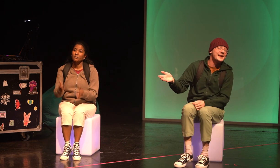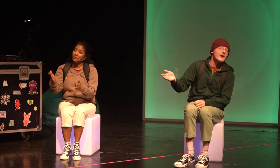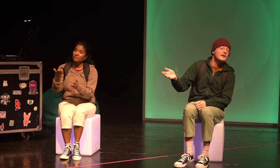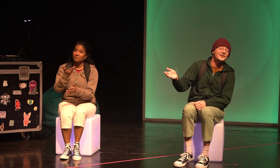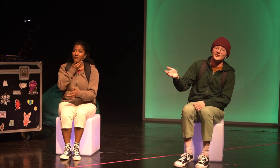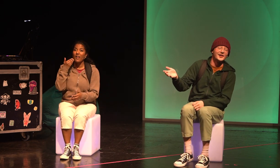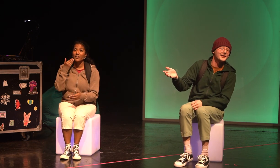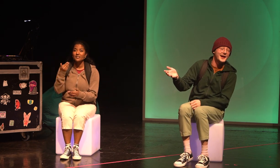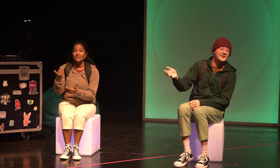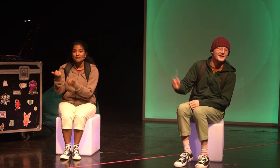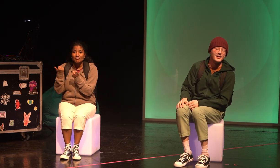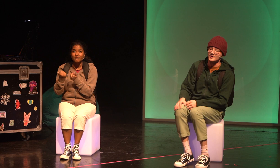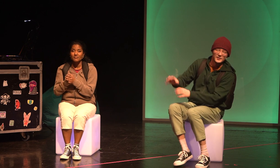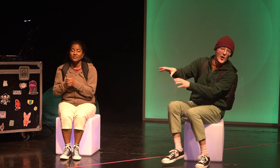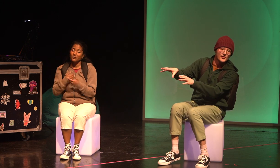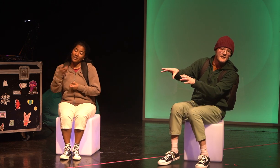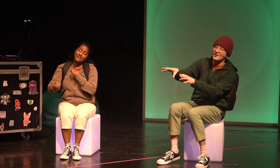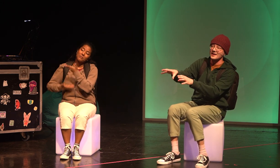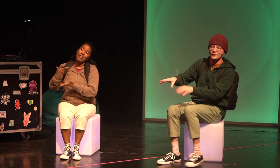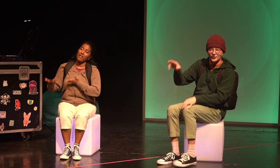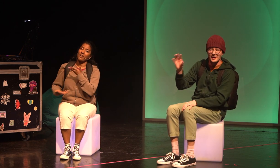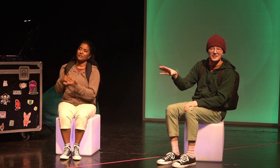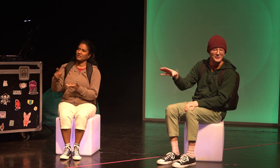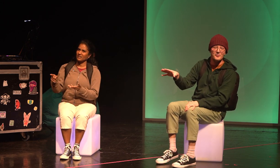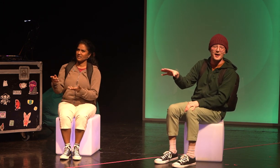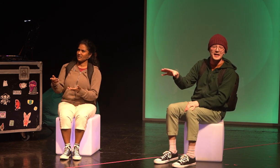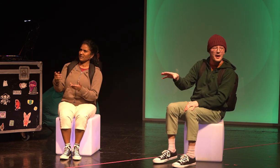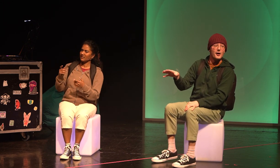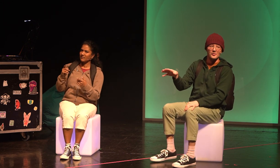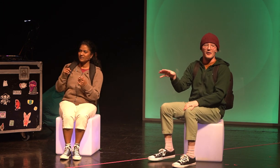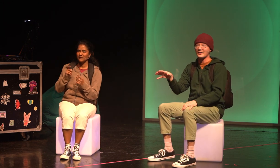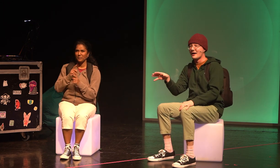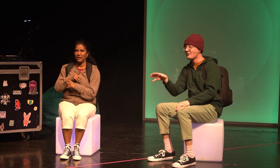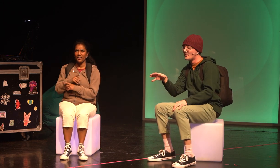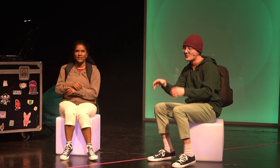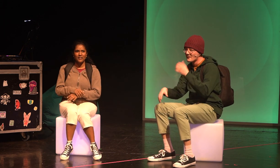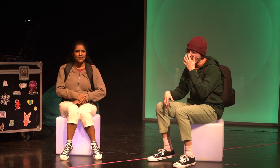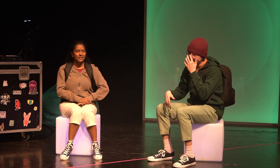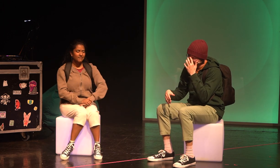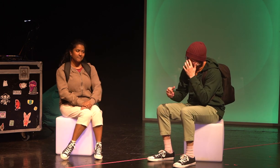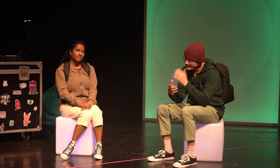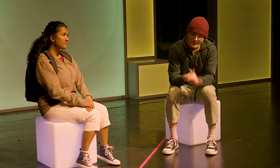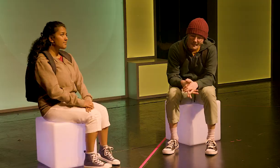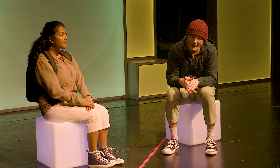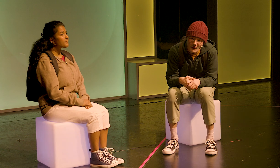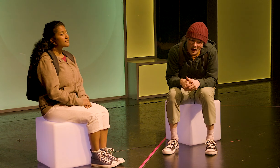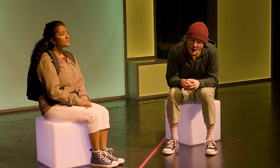dead nice as it turns out so I told her everything and she threw me a right